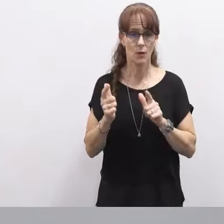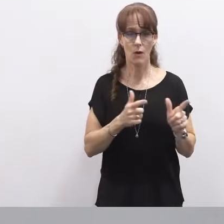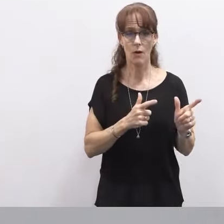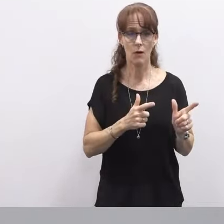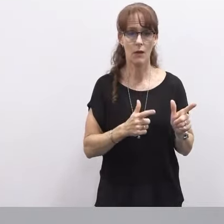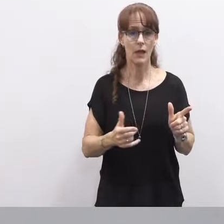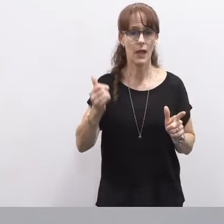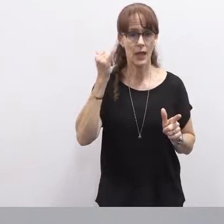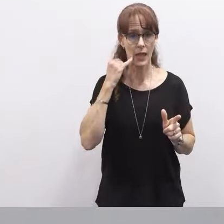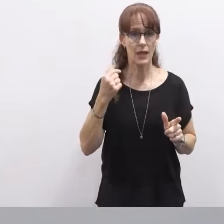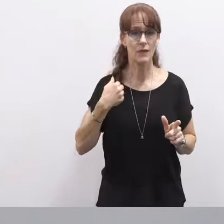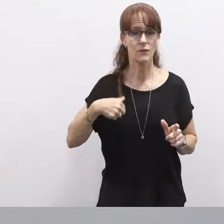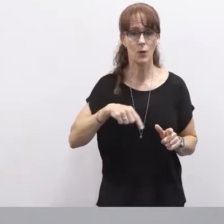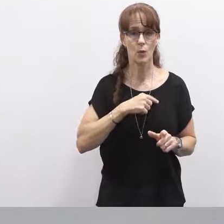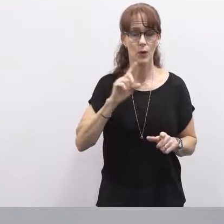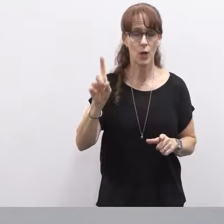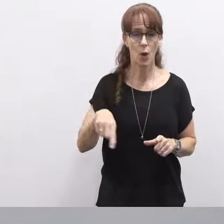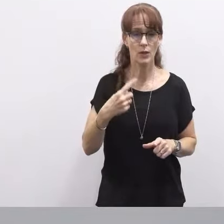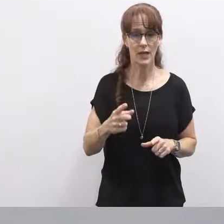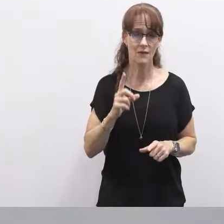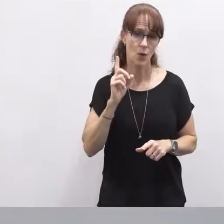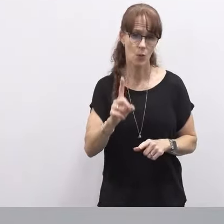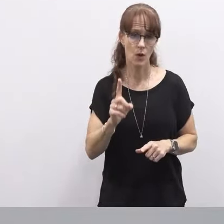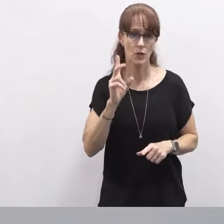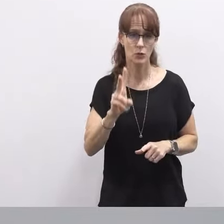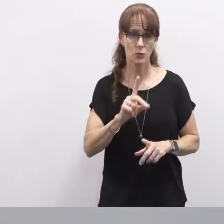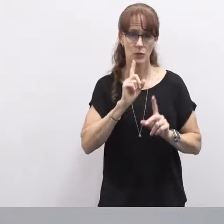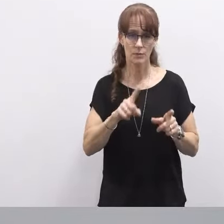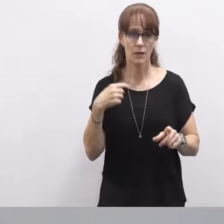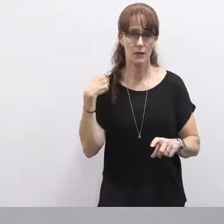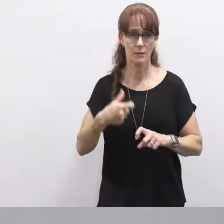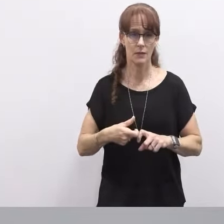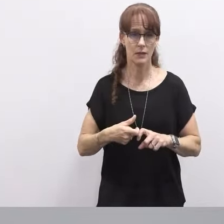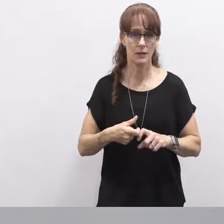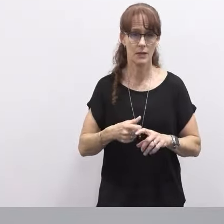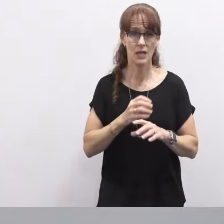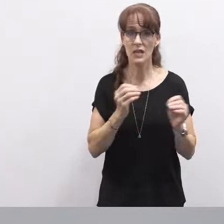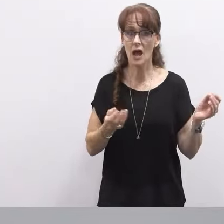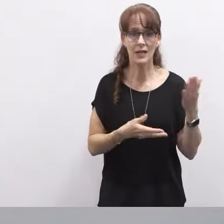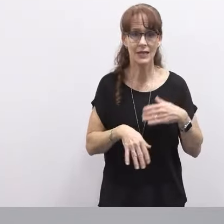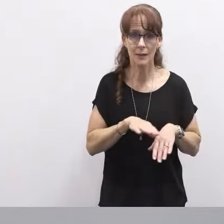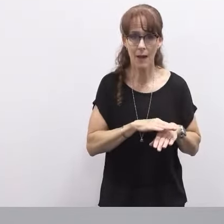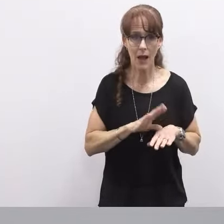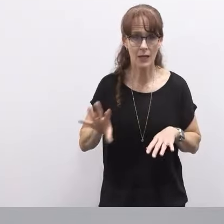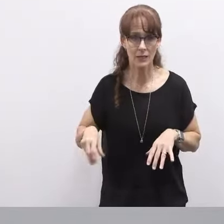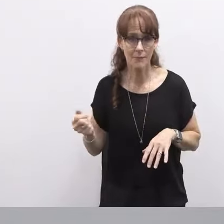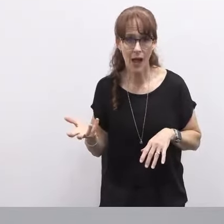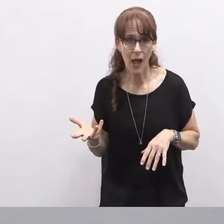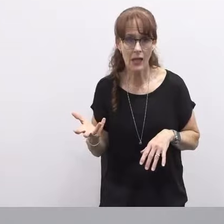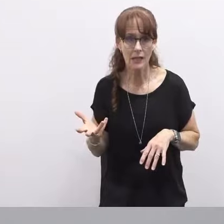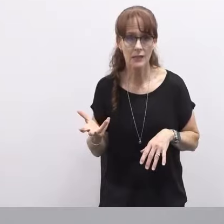If we only have one or two responses in Spanish, non in Khmer, these are pillars of what redistricting